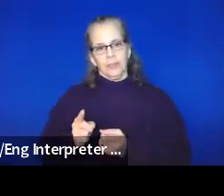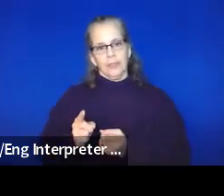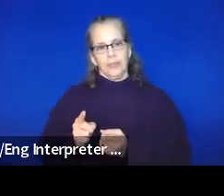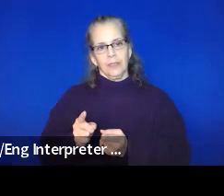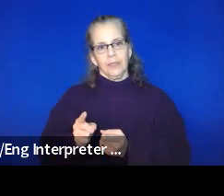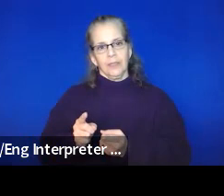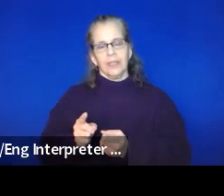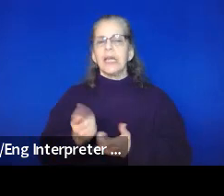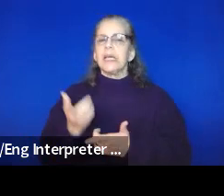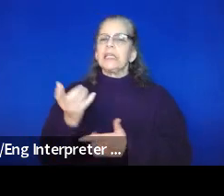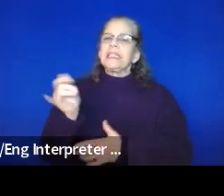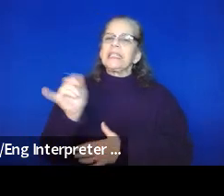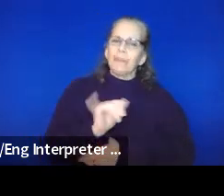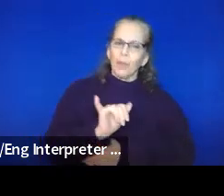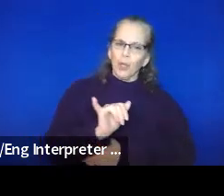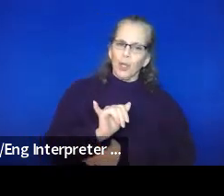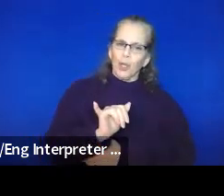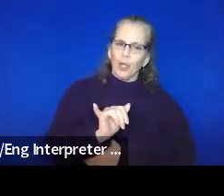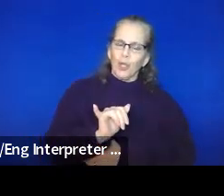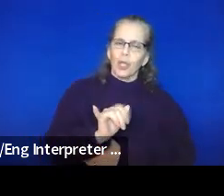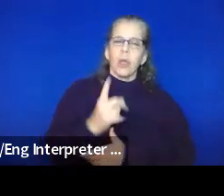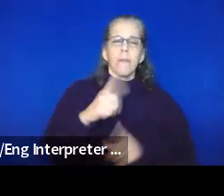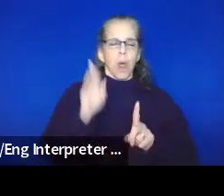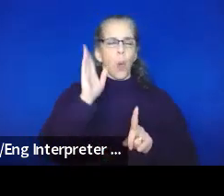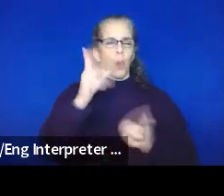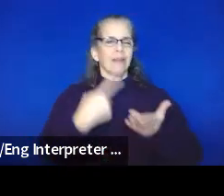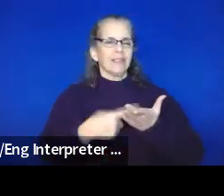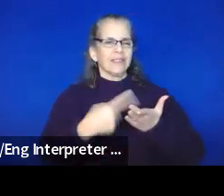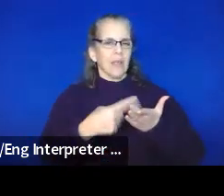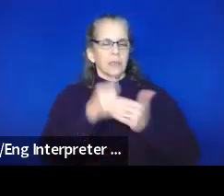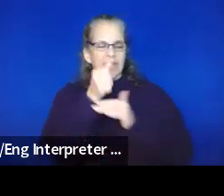And we're going to discuss some of the hidden effects of hearing loss.